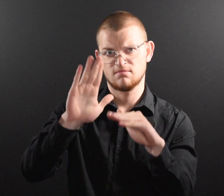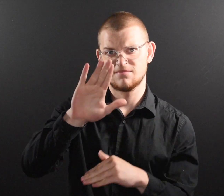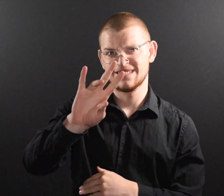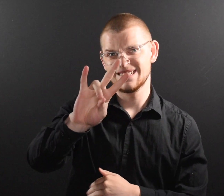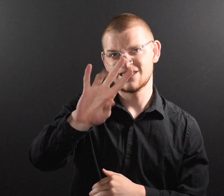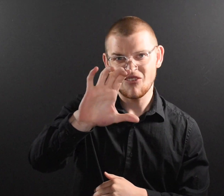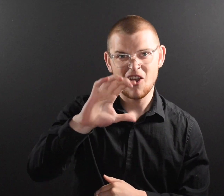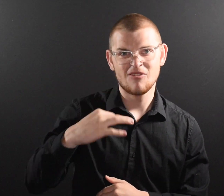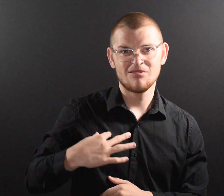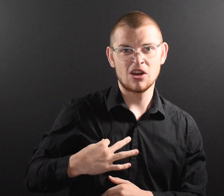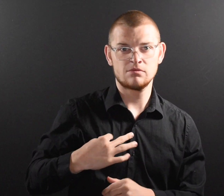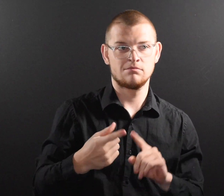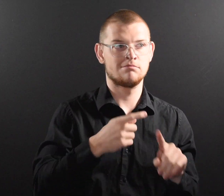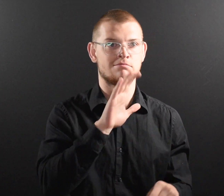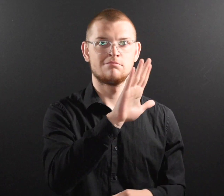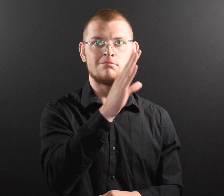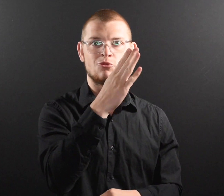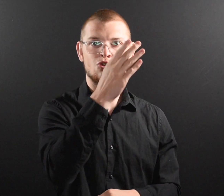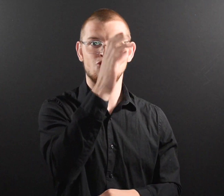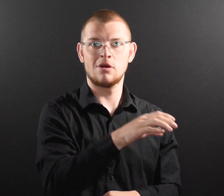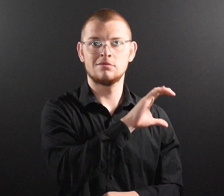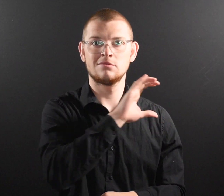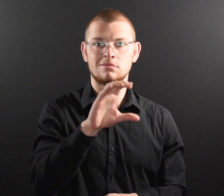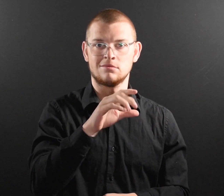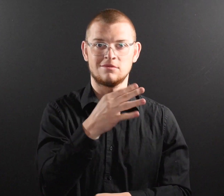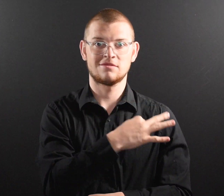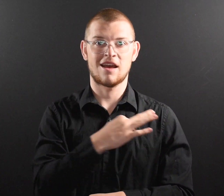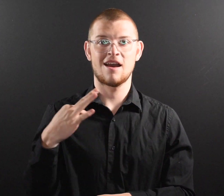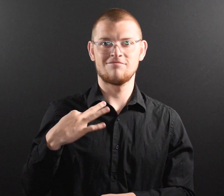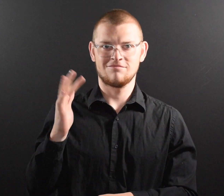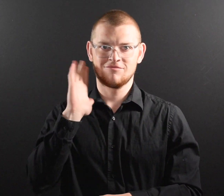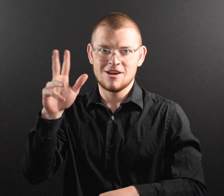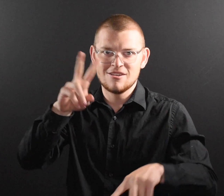More than 700 volunteers from Blue Cross will staff the buses